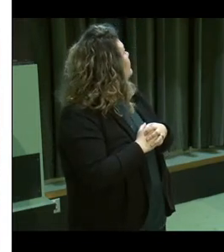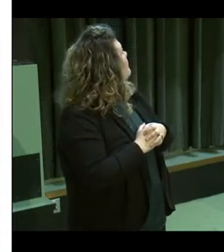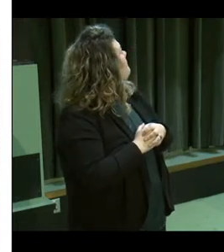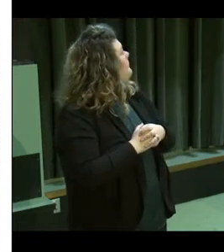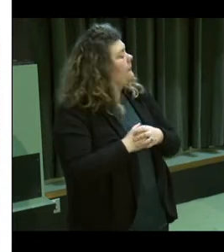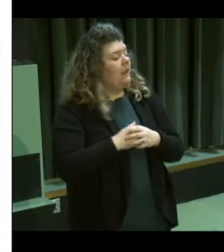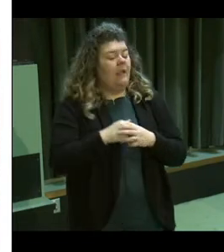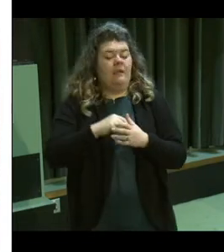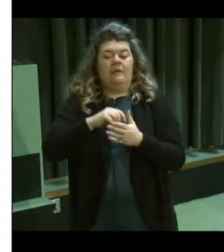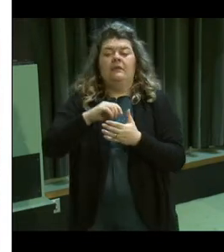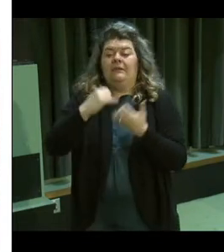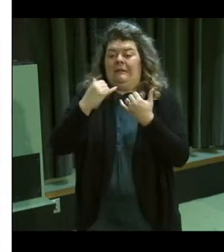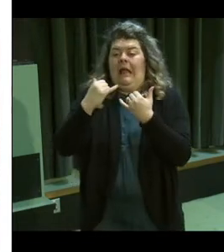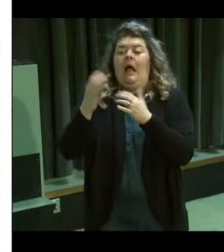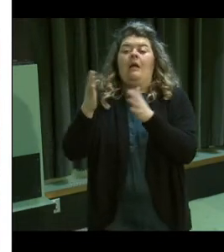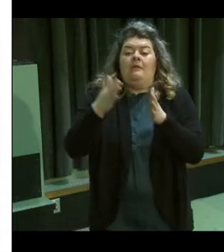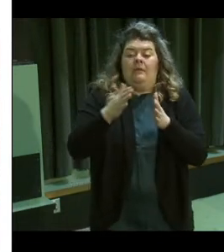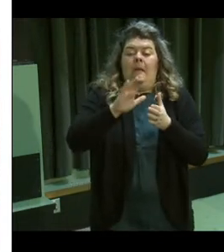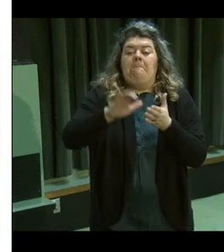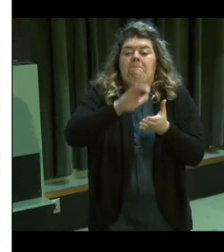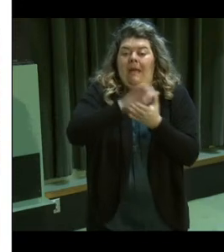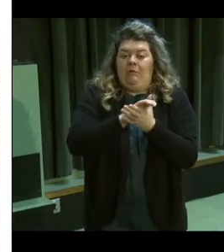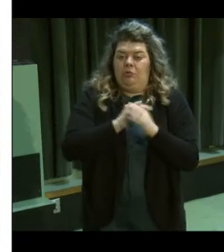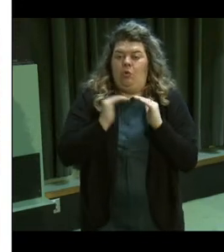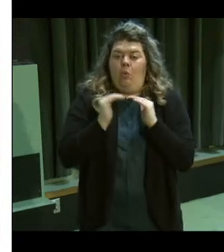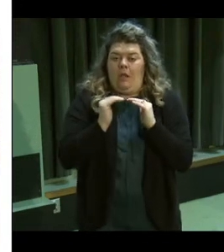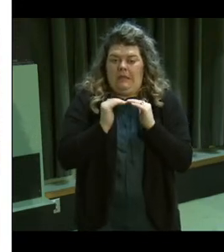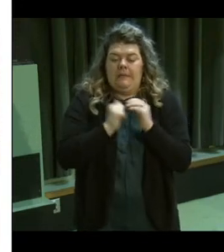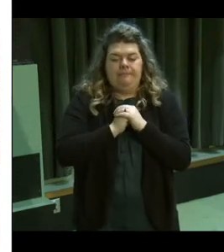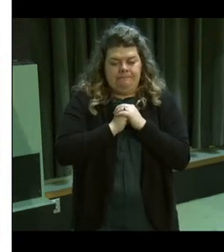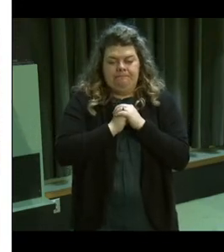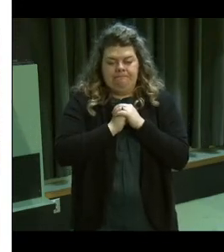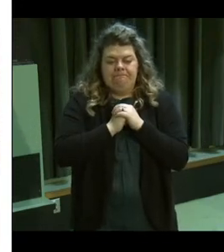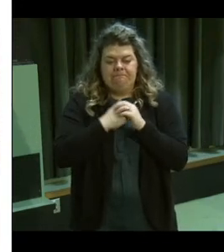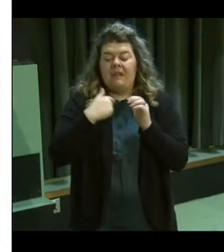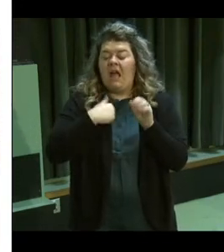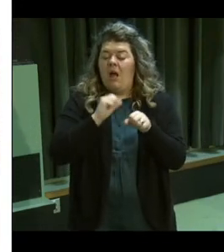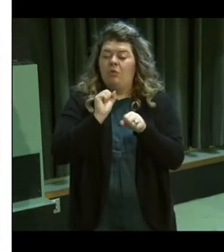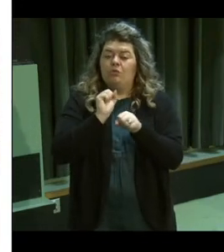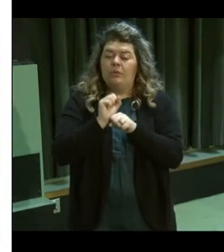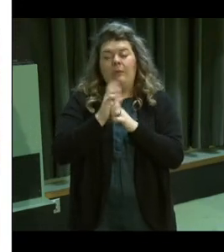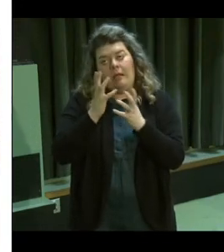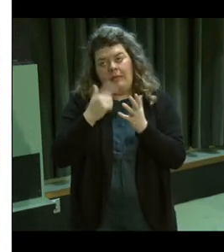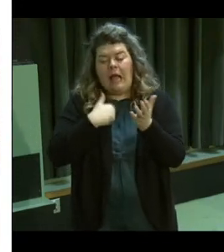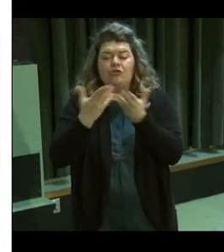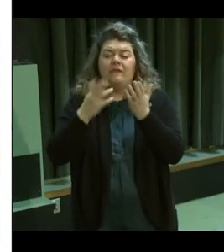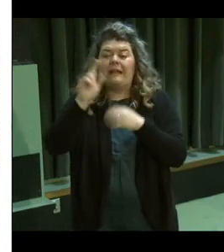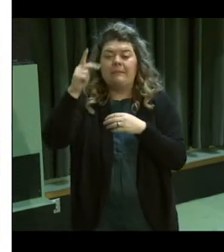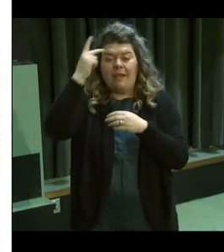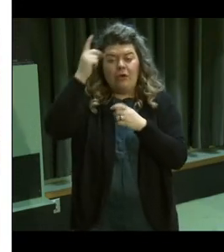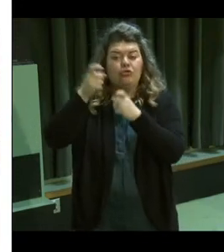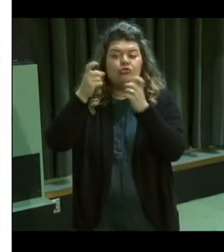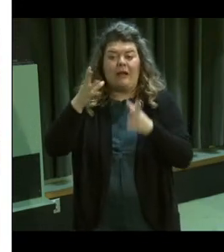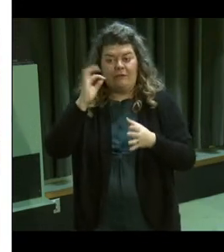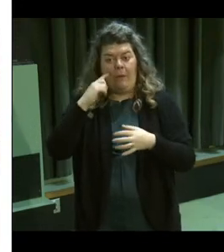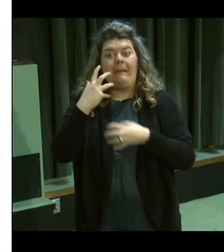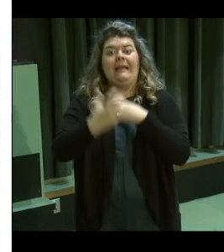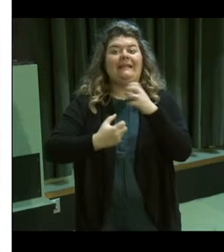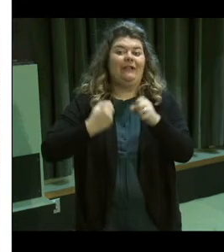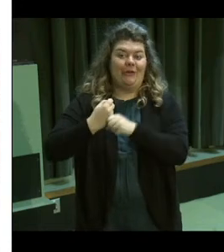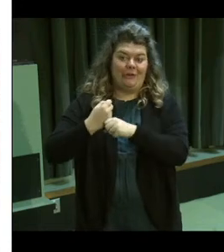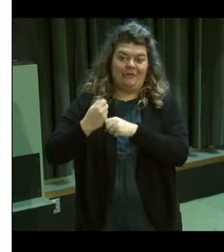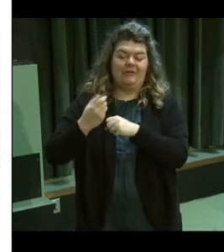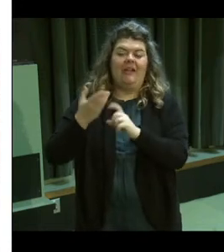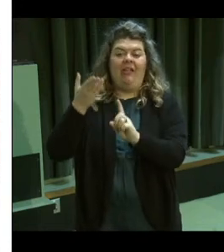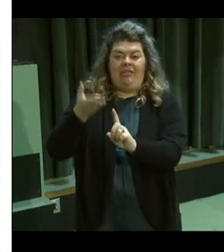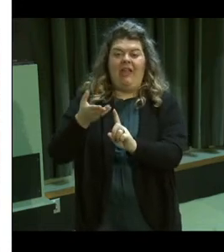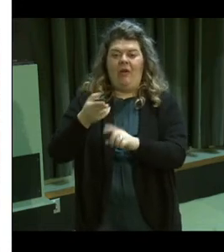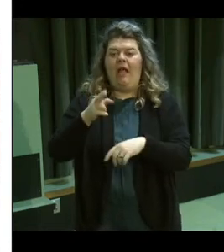equality. So when I was working,